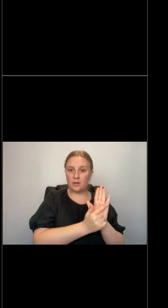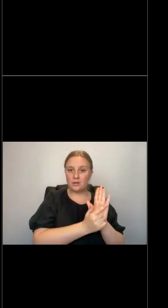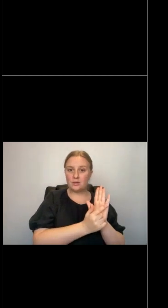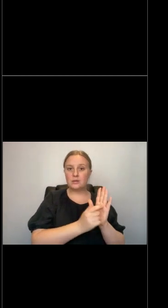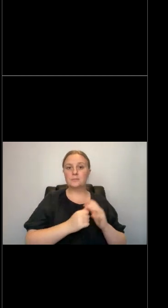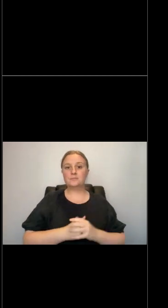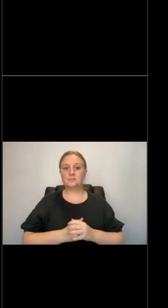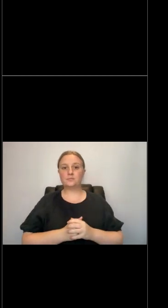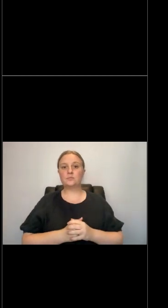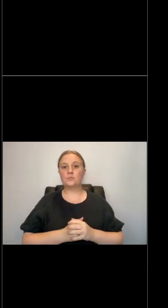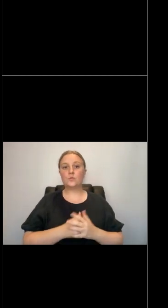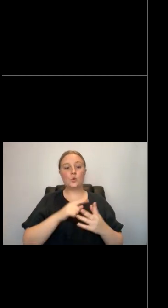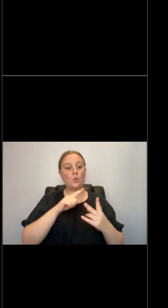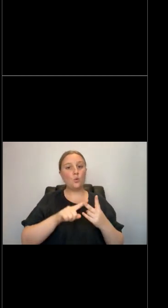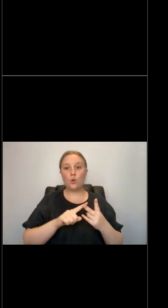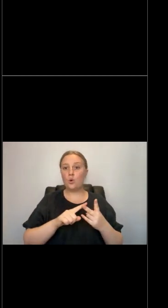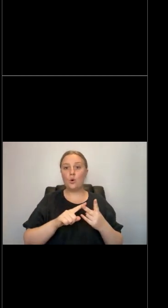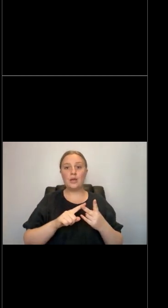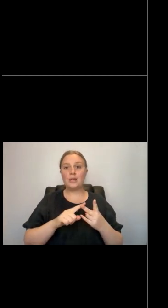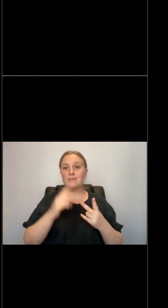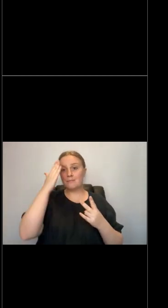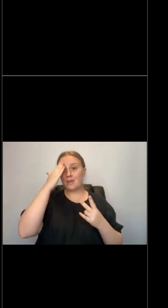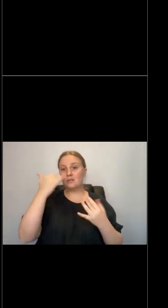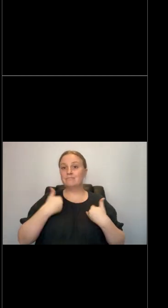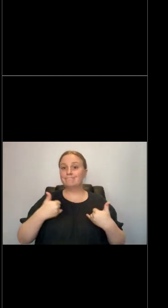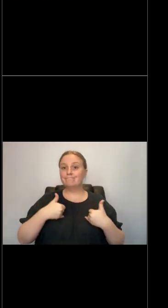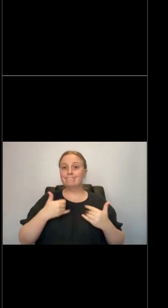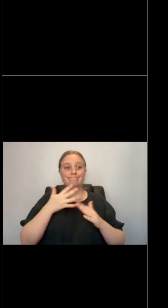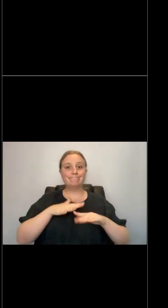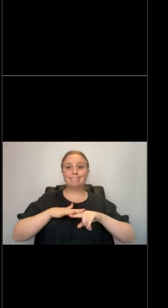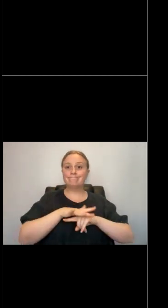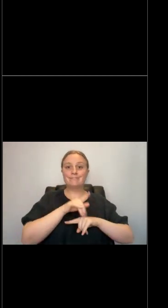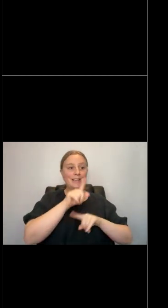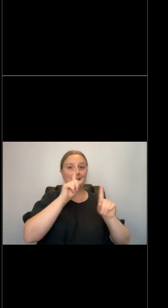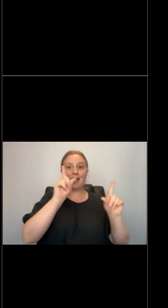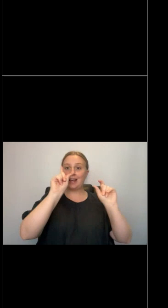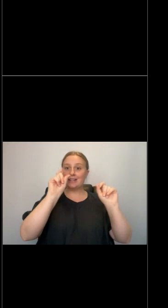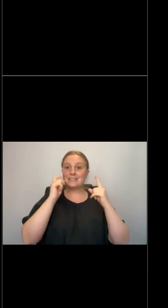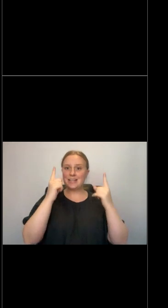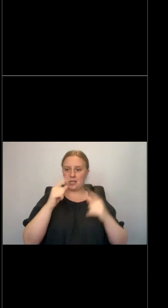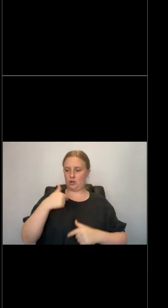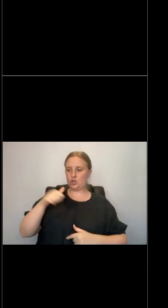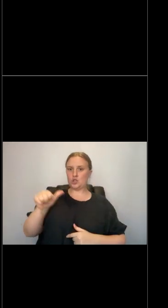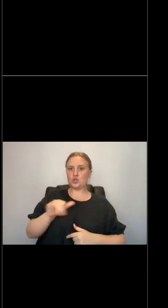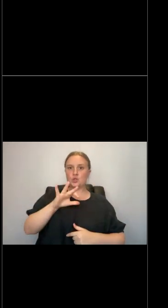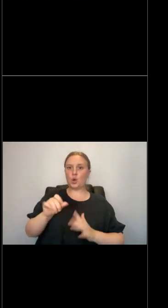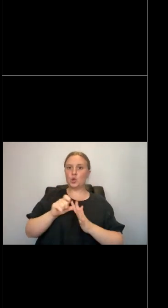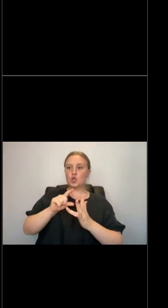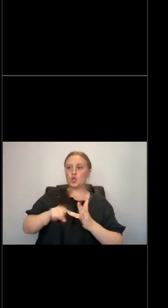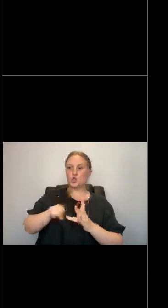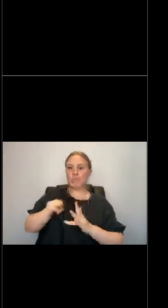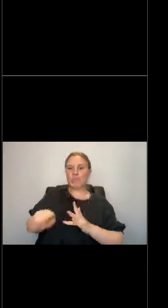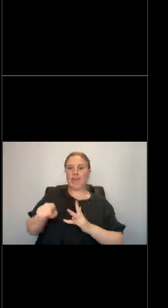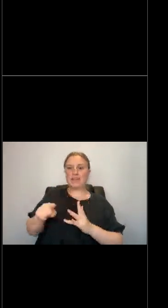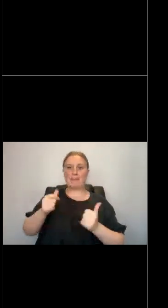understand that they ought not do the act or control their actions. Now, sometimes someone might be so unwell or have such a significant